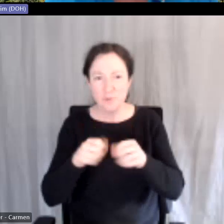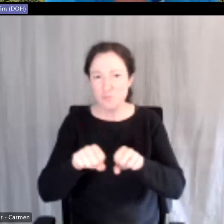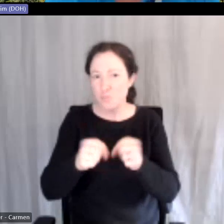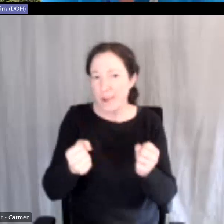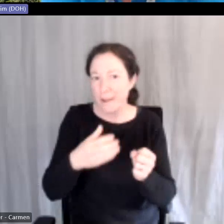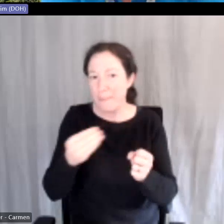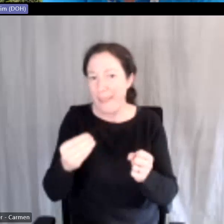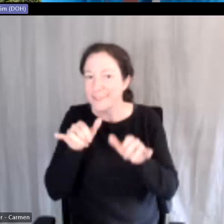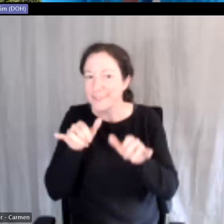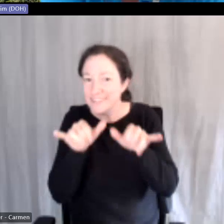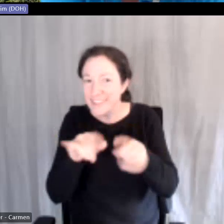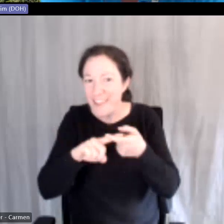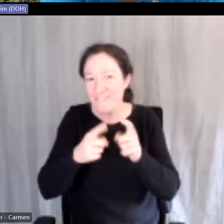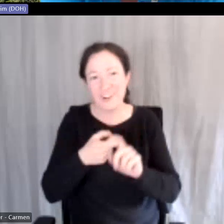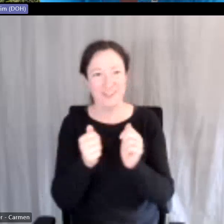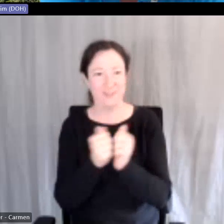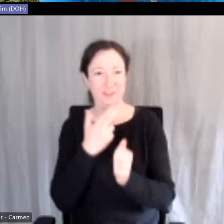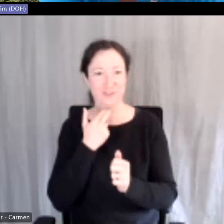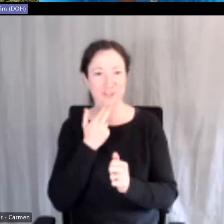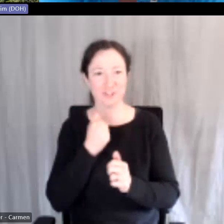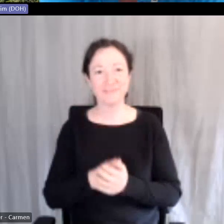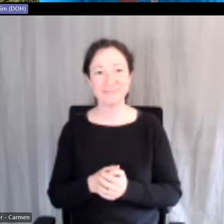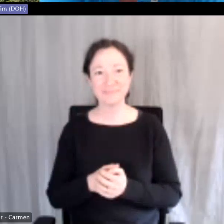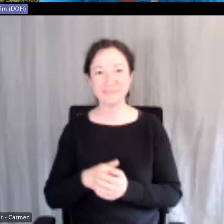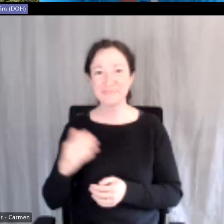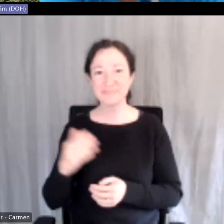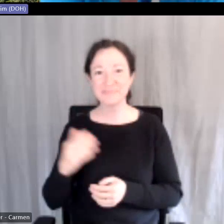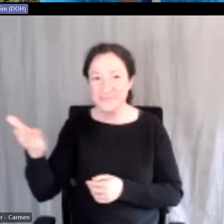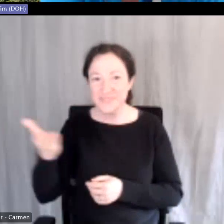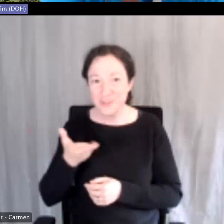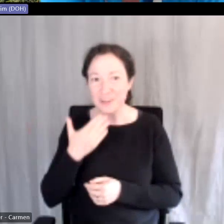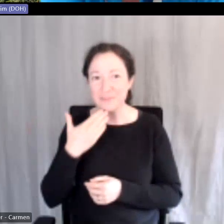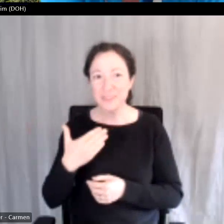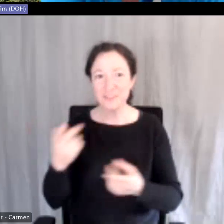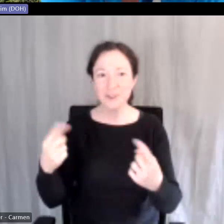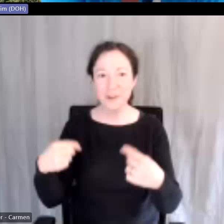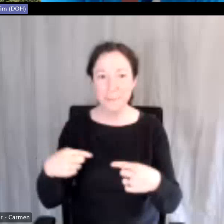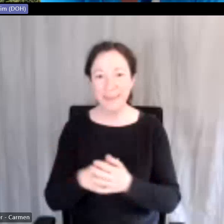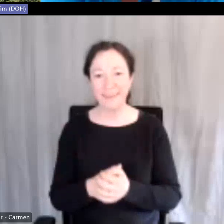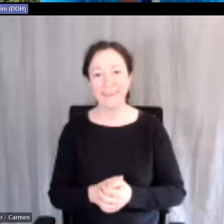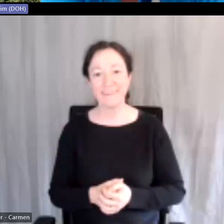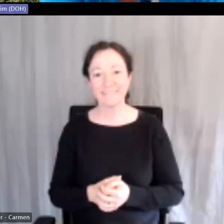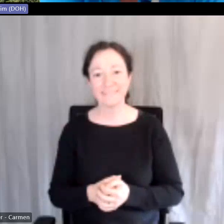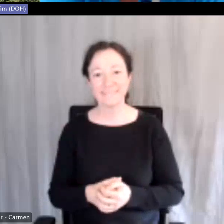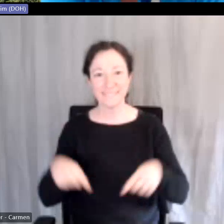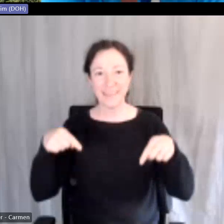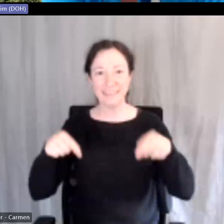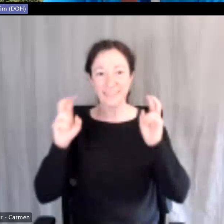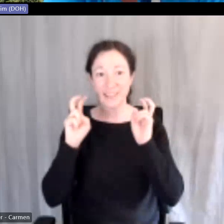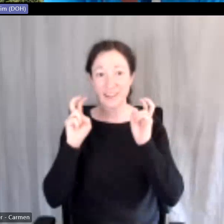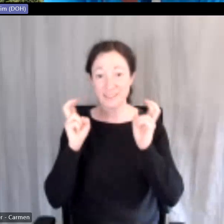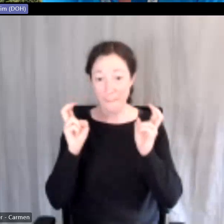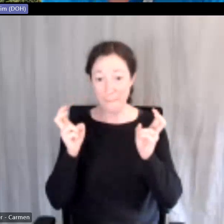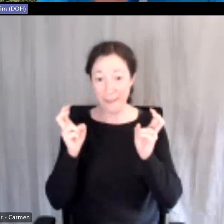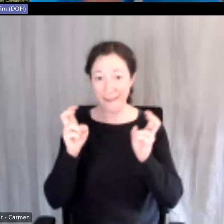Hey, Sabine, welcome. Thanks for being here today. This topic was actually Sabine's idea.